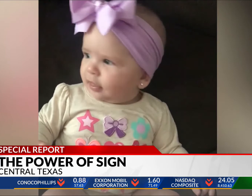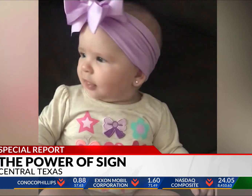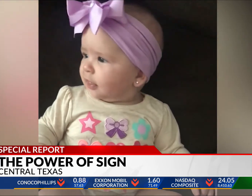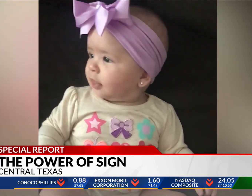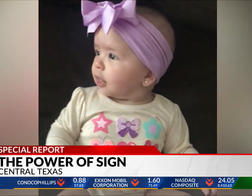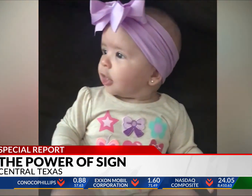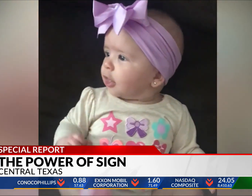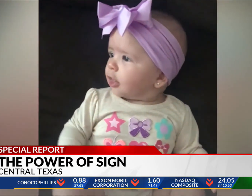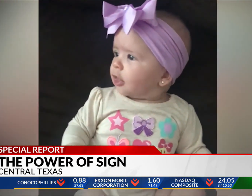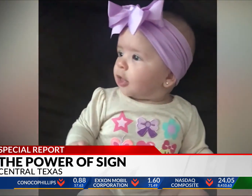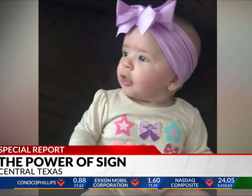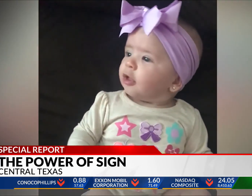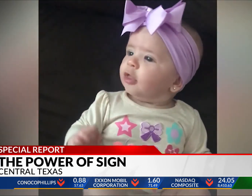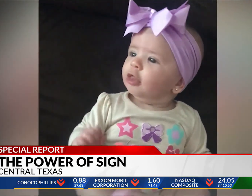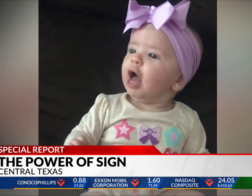COMMUNICATION. NOHELY MENDOZA FOX 44 NEWS.